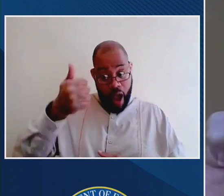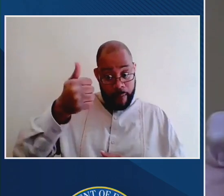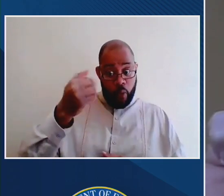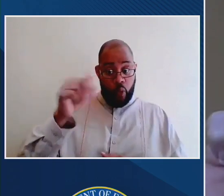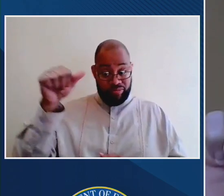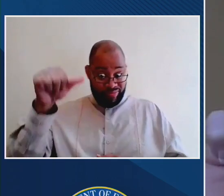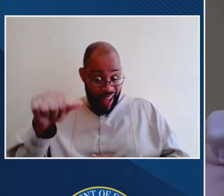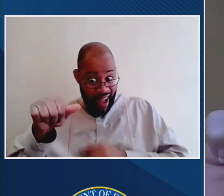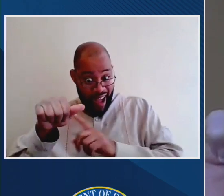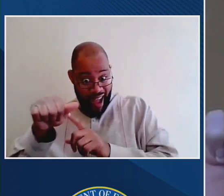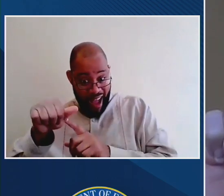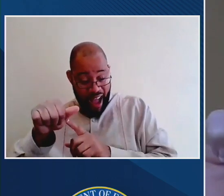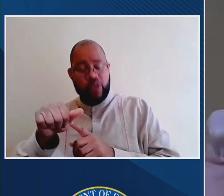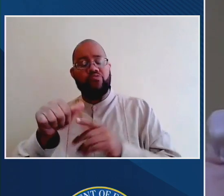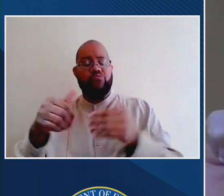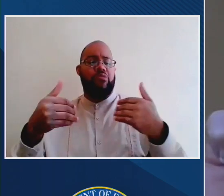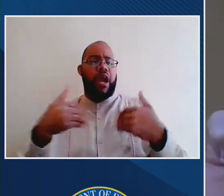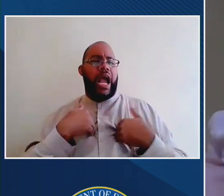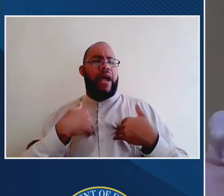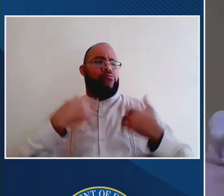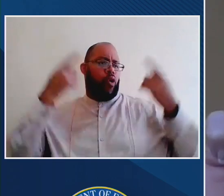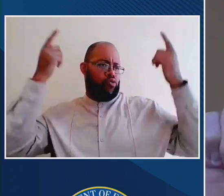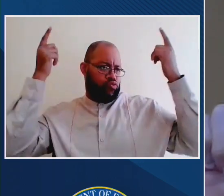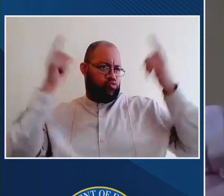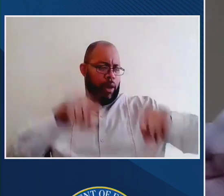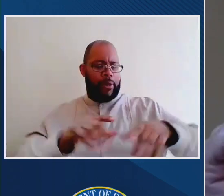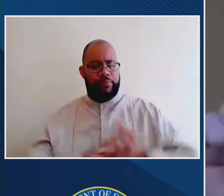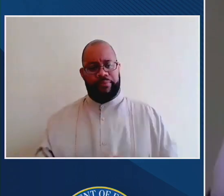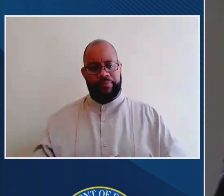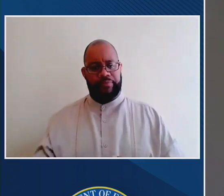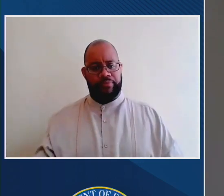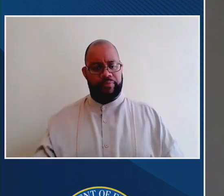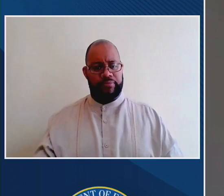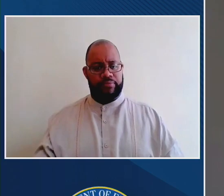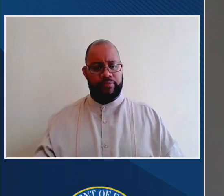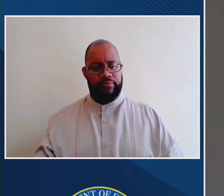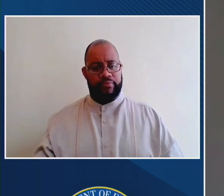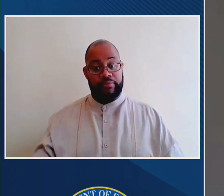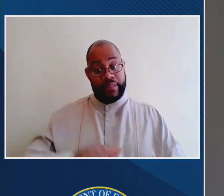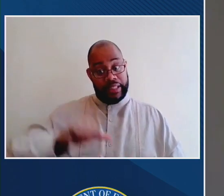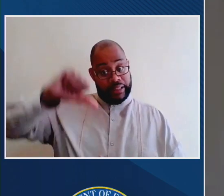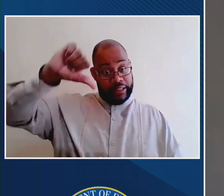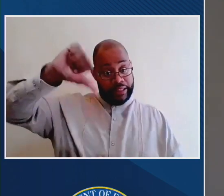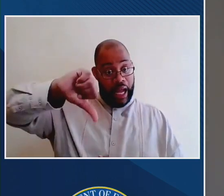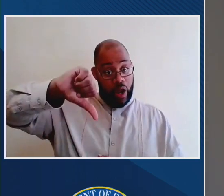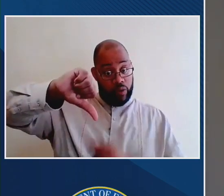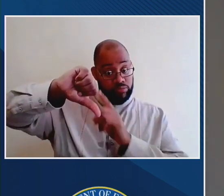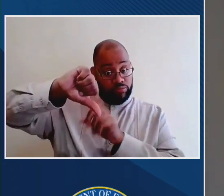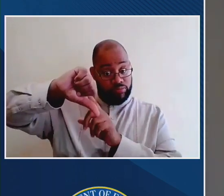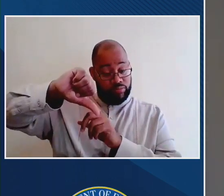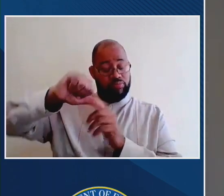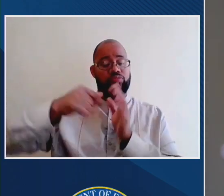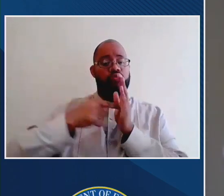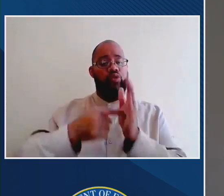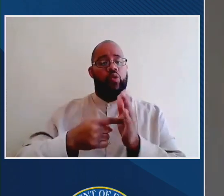you have reached agreement. A down thumb is an expression of dissent